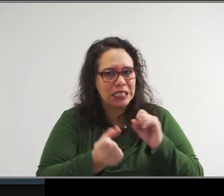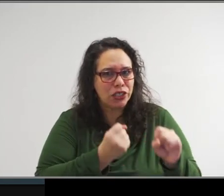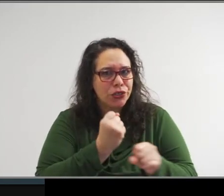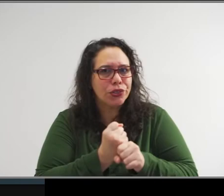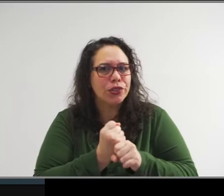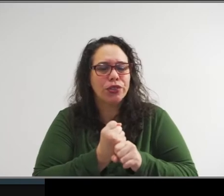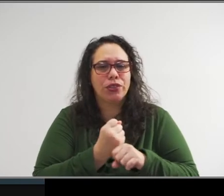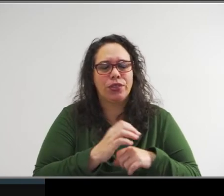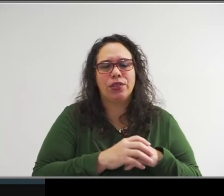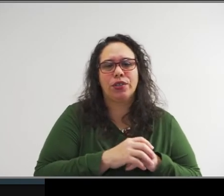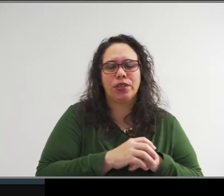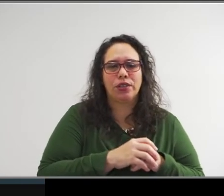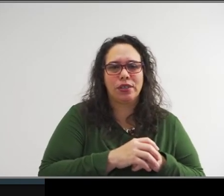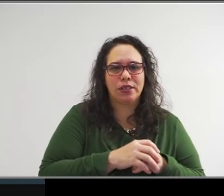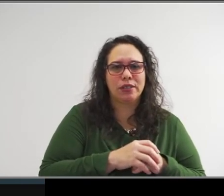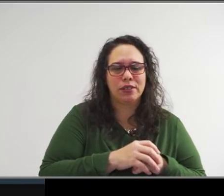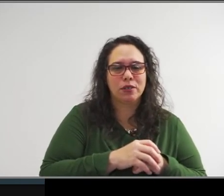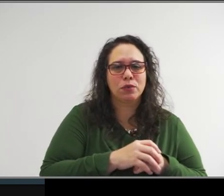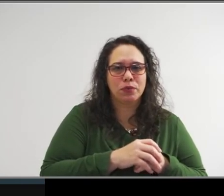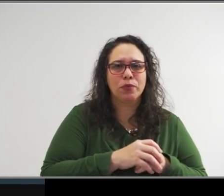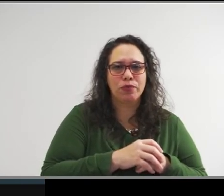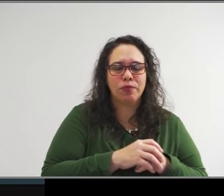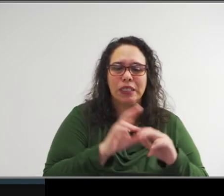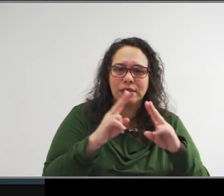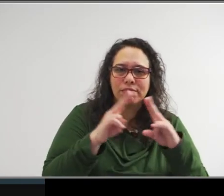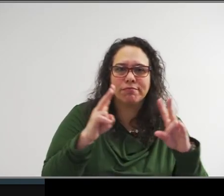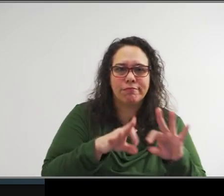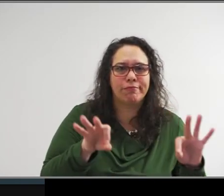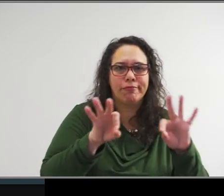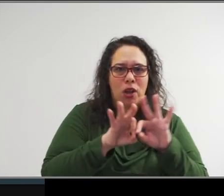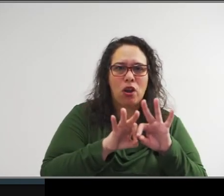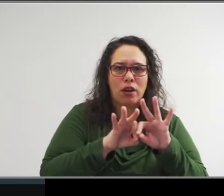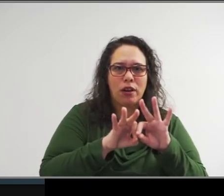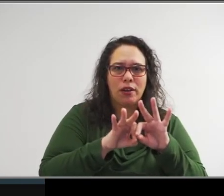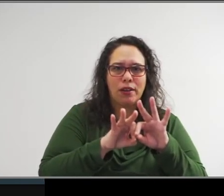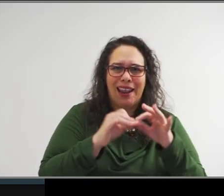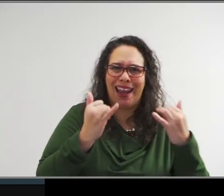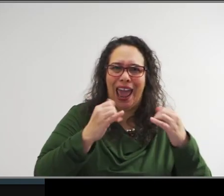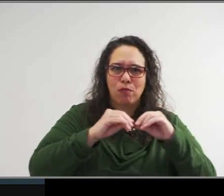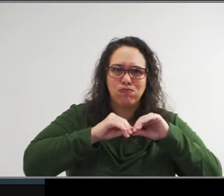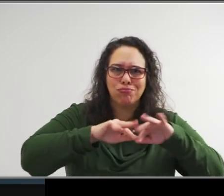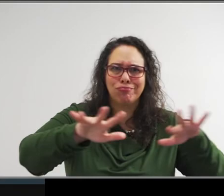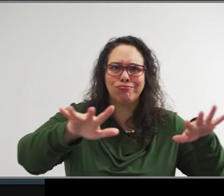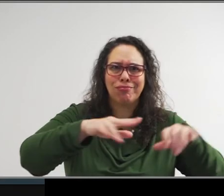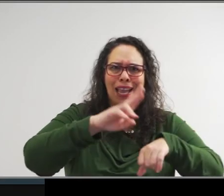And it's so important. It's gone nationwide in terms of the contributions